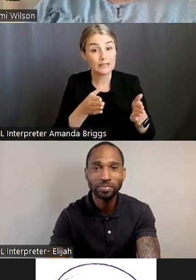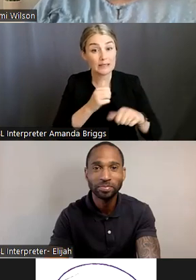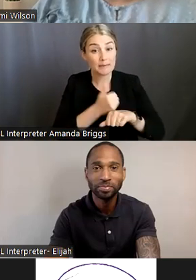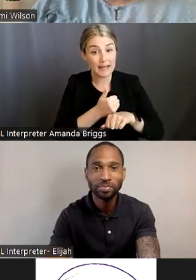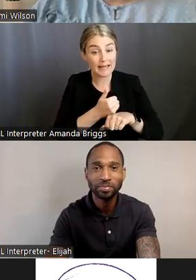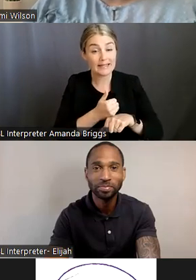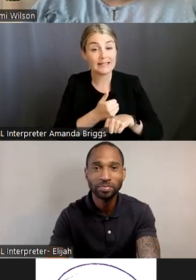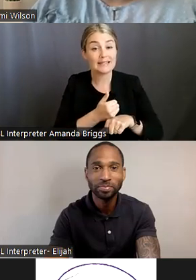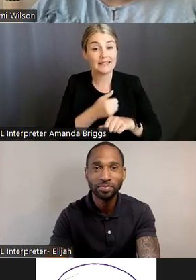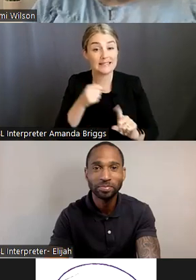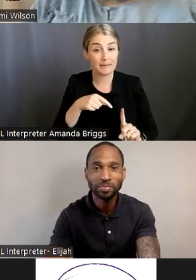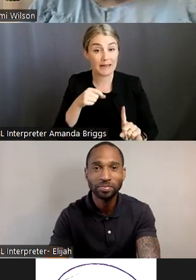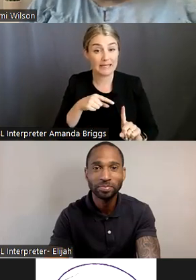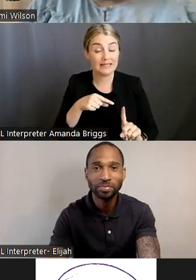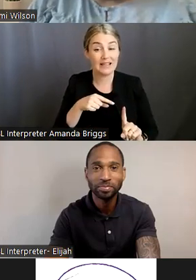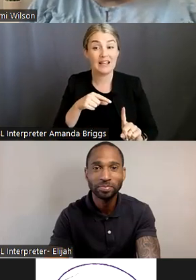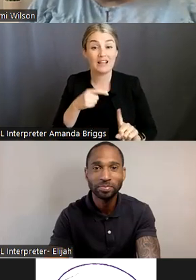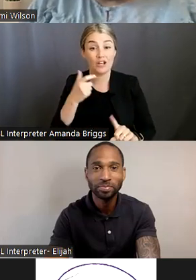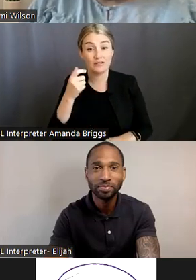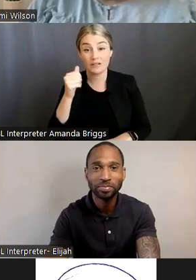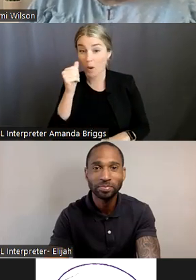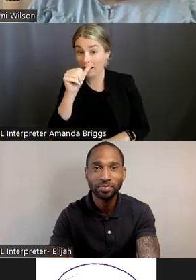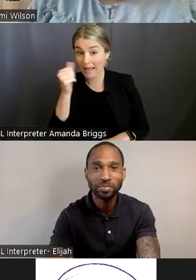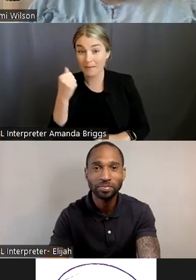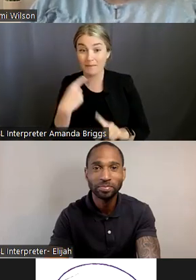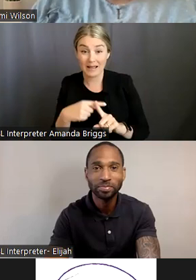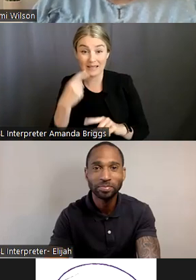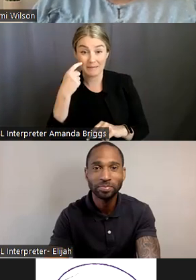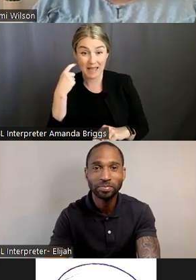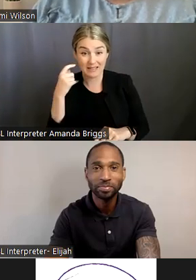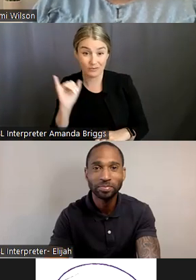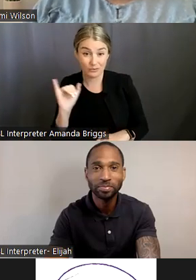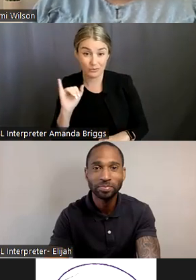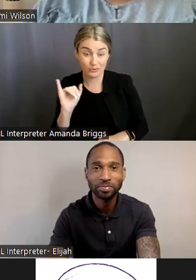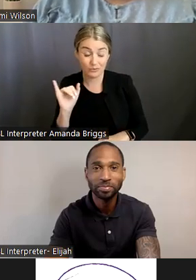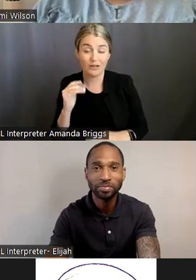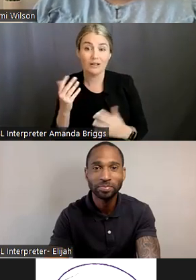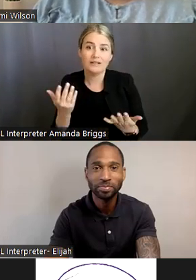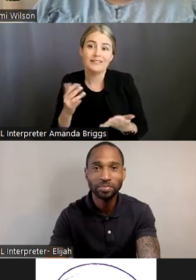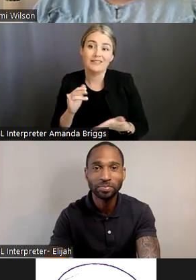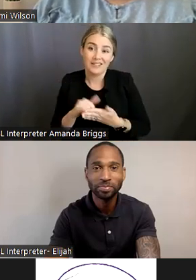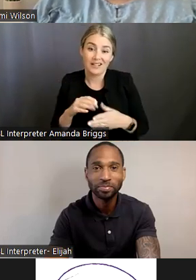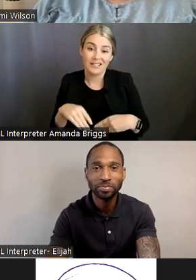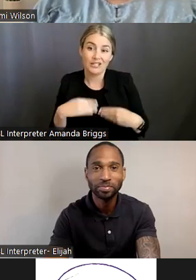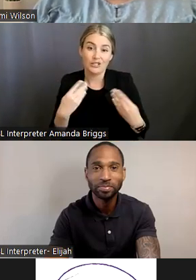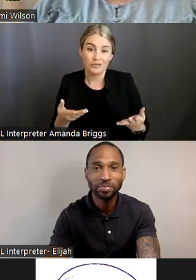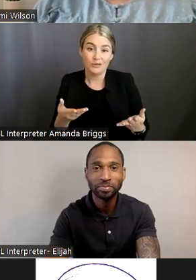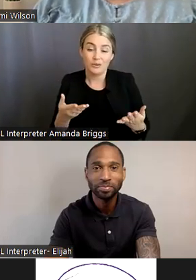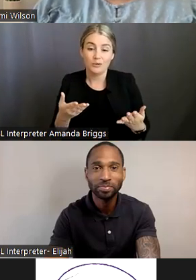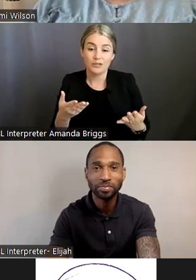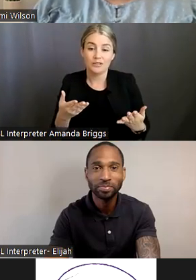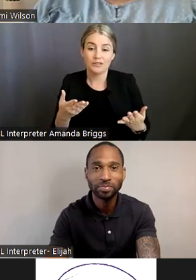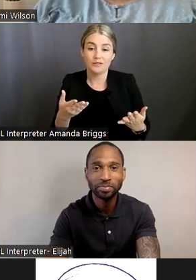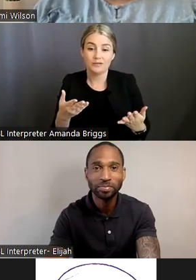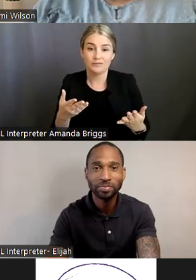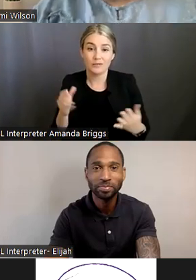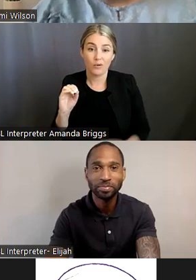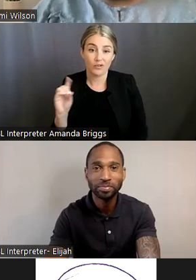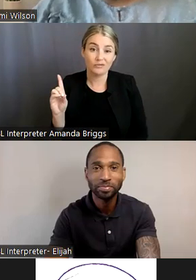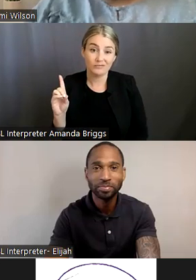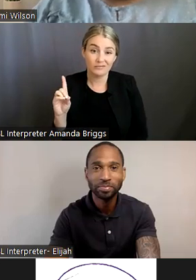including cocaine and methamphetamine, which contributes to overdose fatalities related